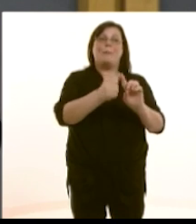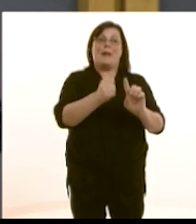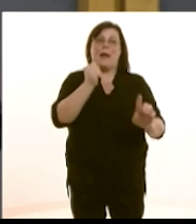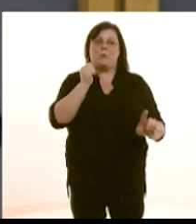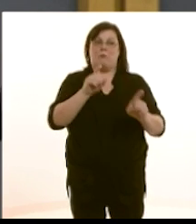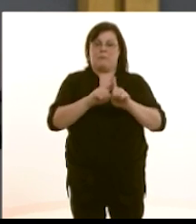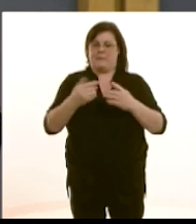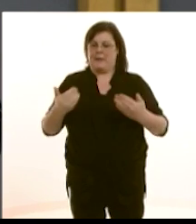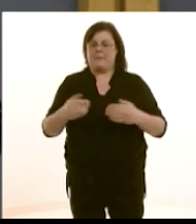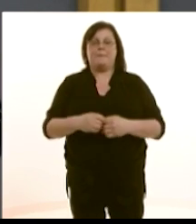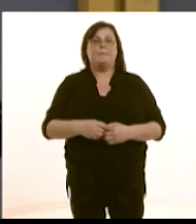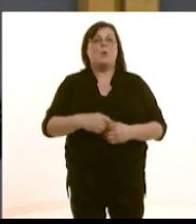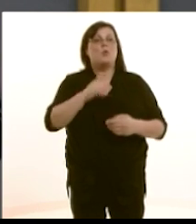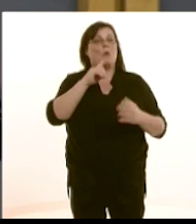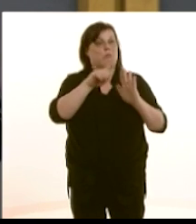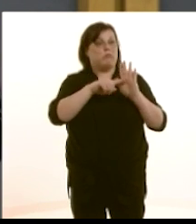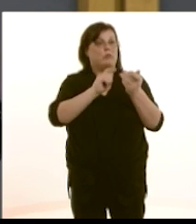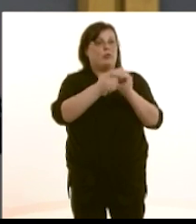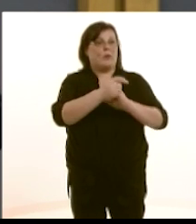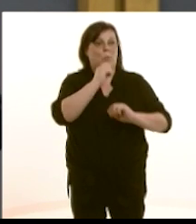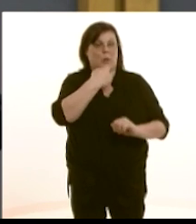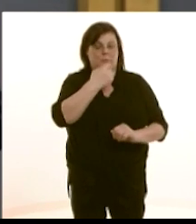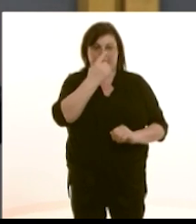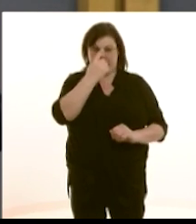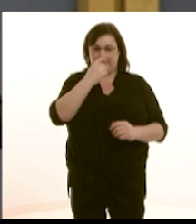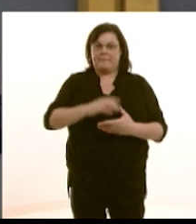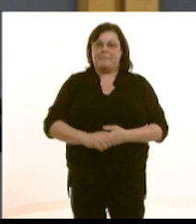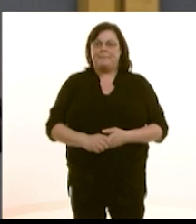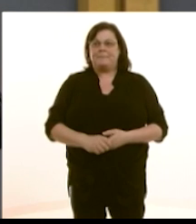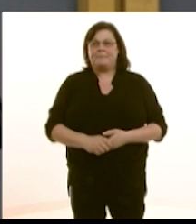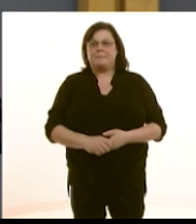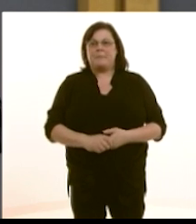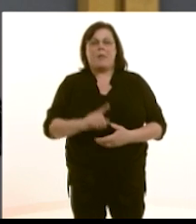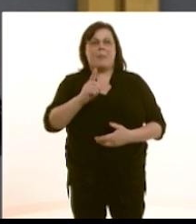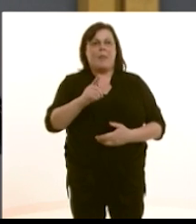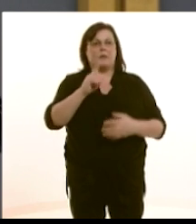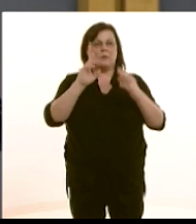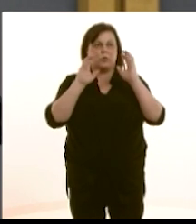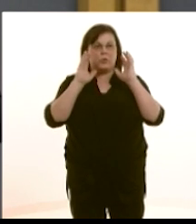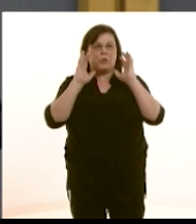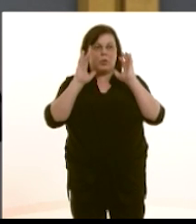present. Is it not the case, First Minister, that your concern and proposal are not in